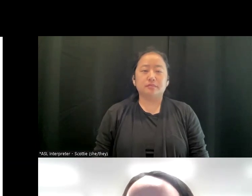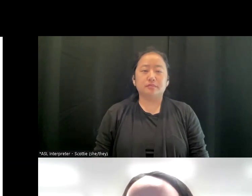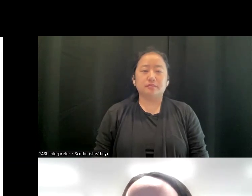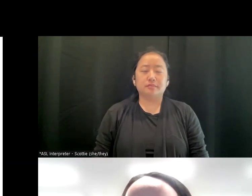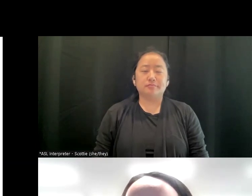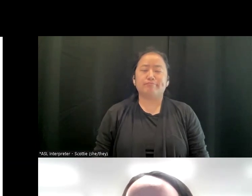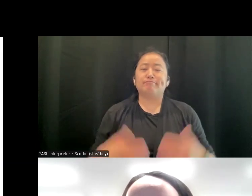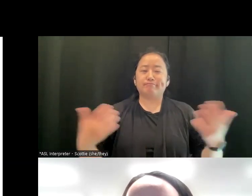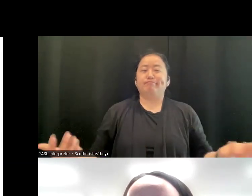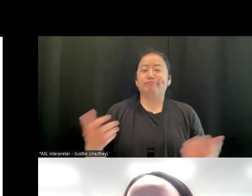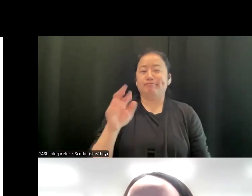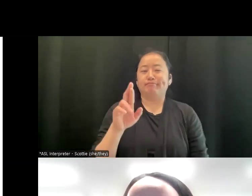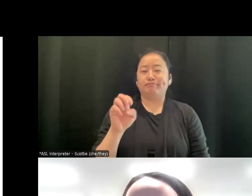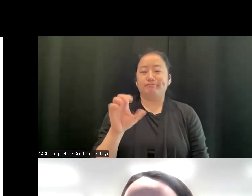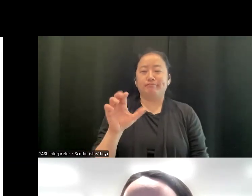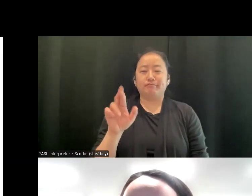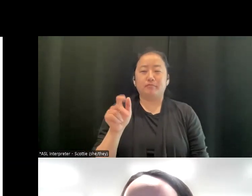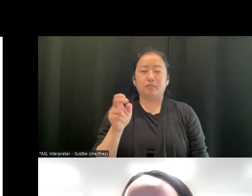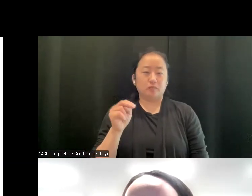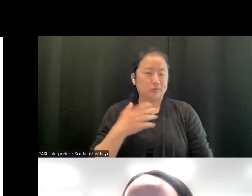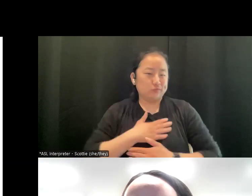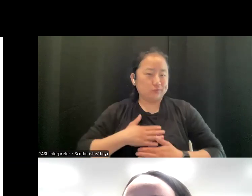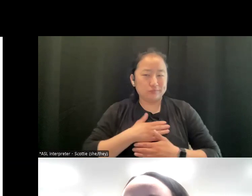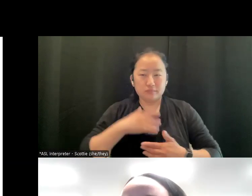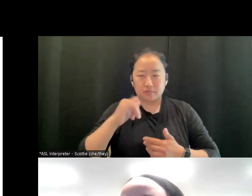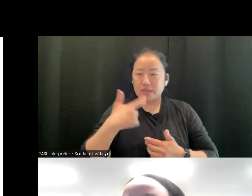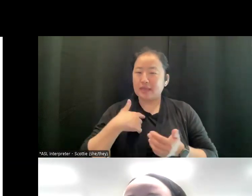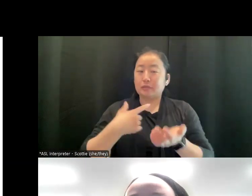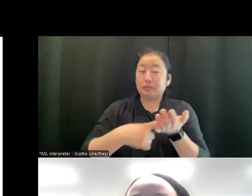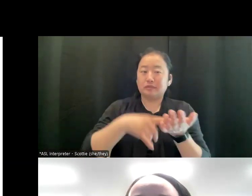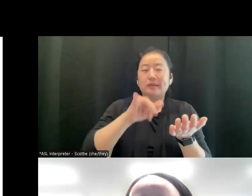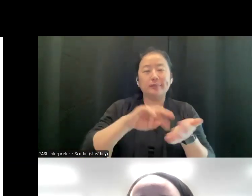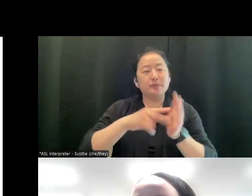we have to look at accessibility. It's one thing to have a great idea and